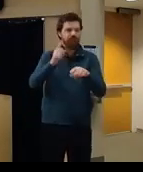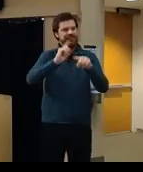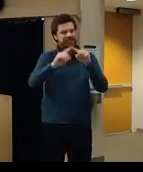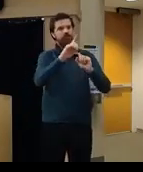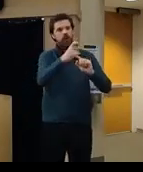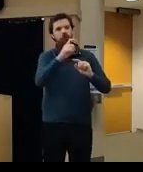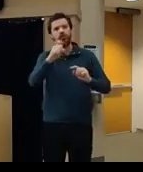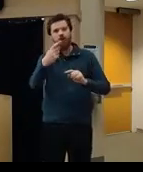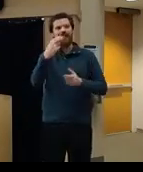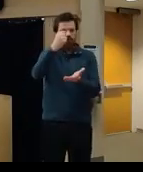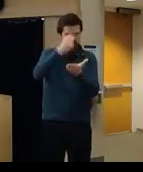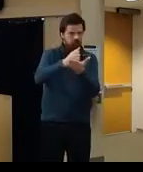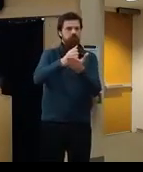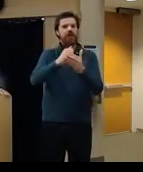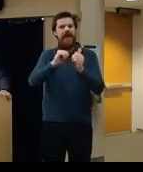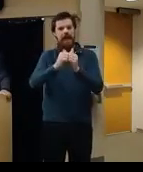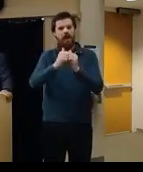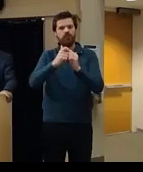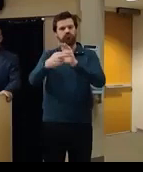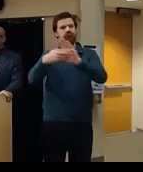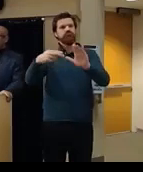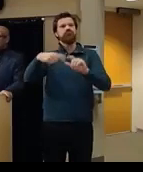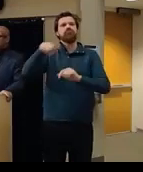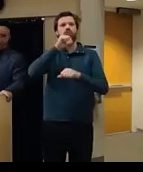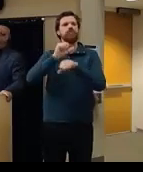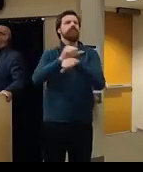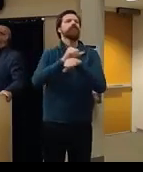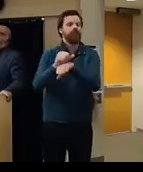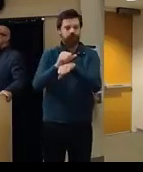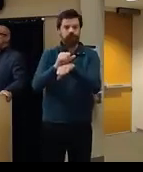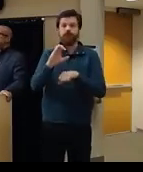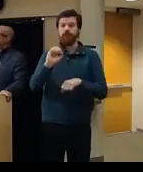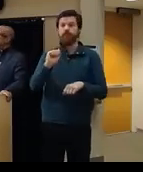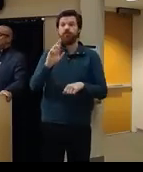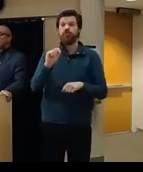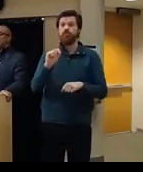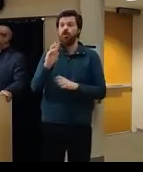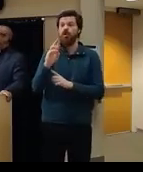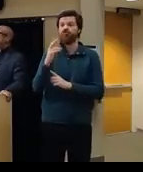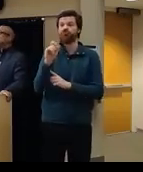he diagnosed in enslave people right so cartright was a significant person he wasn't some lunatic